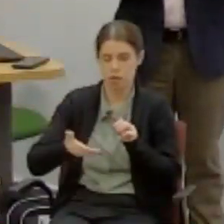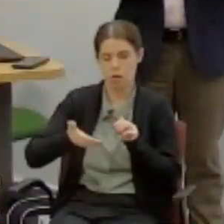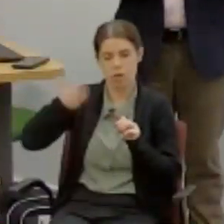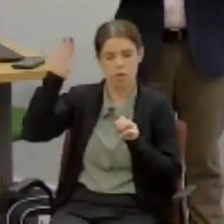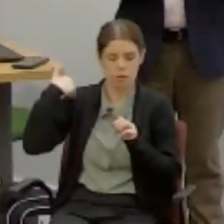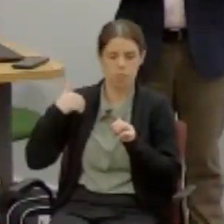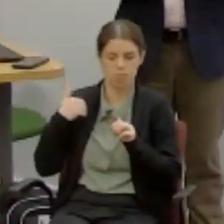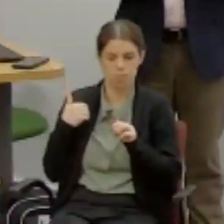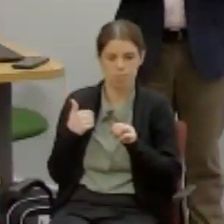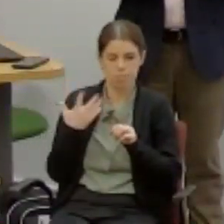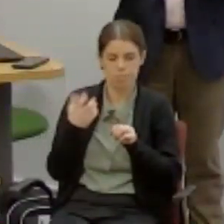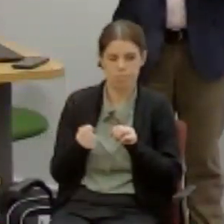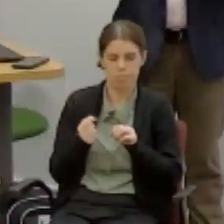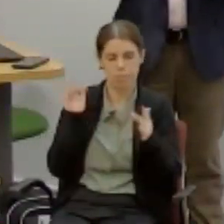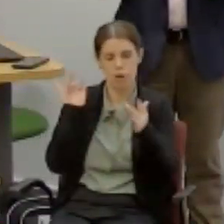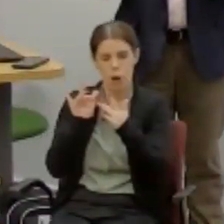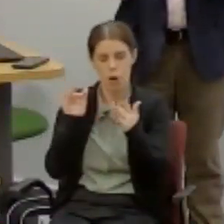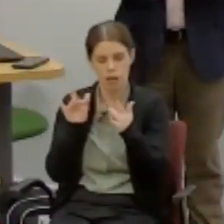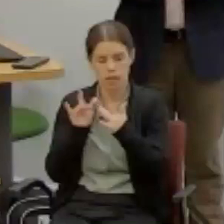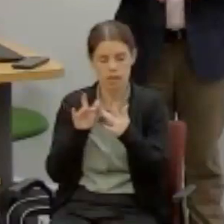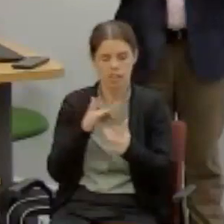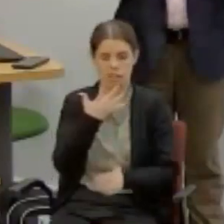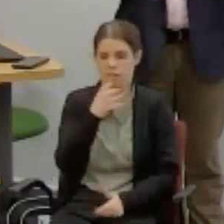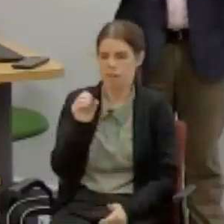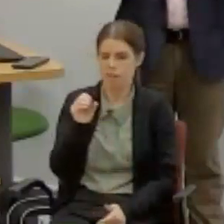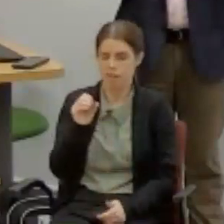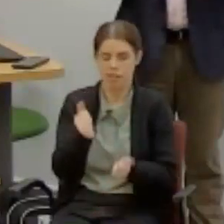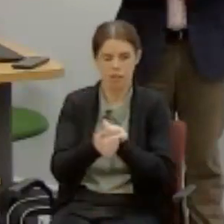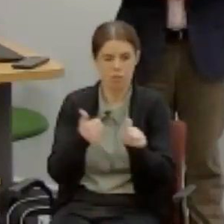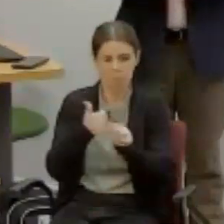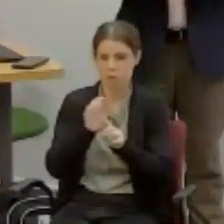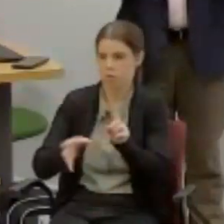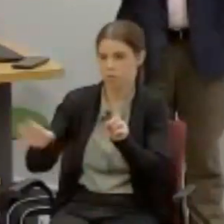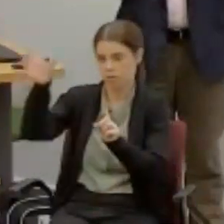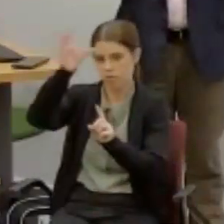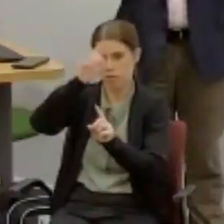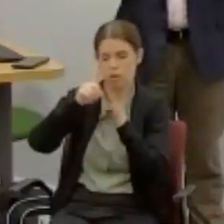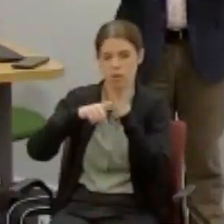They contacted 50 odd sports around the UK north and south the border.